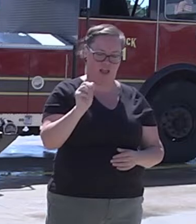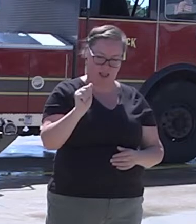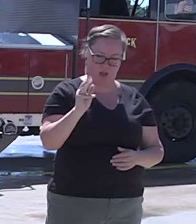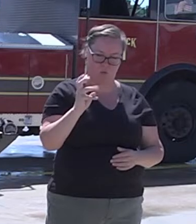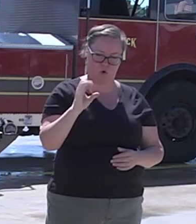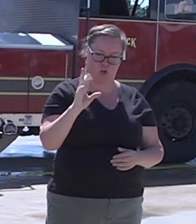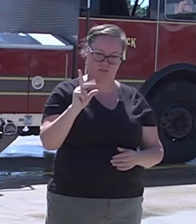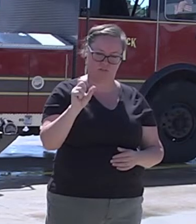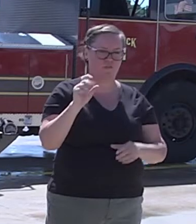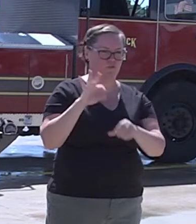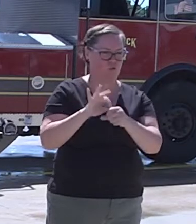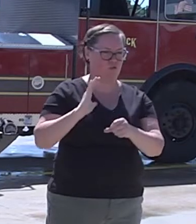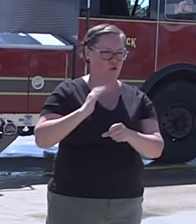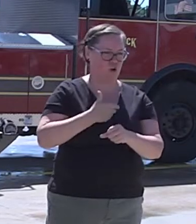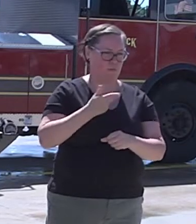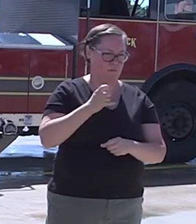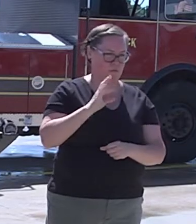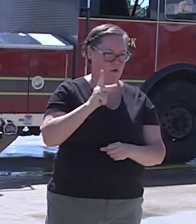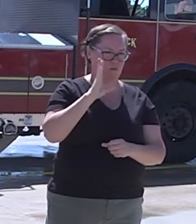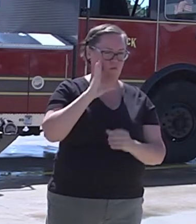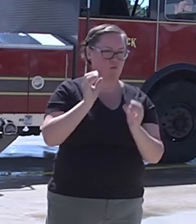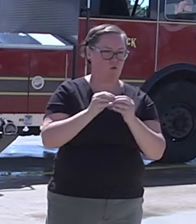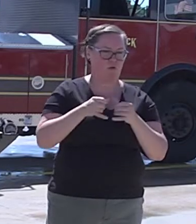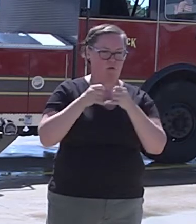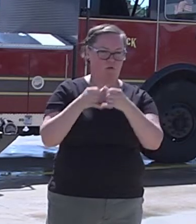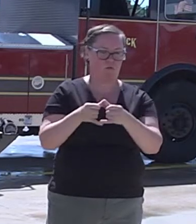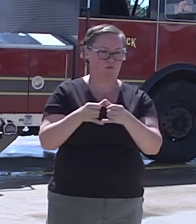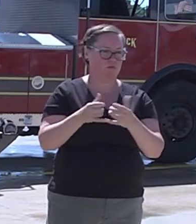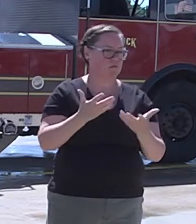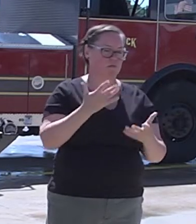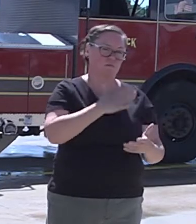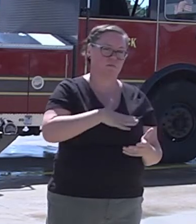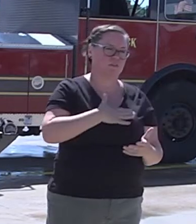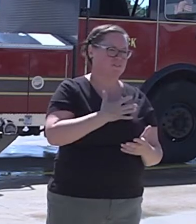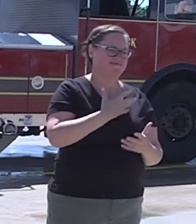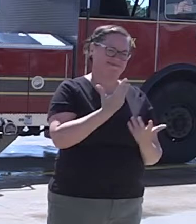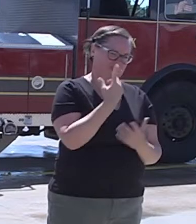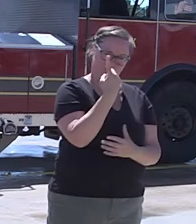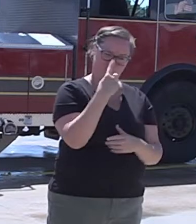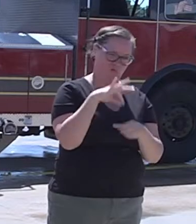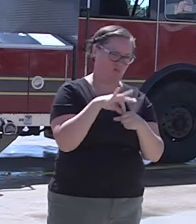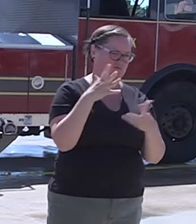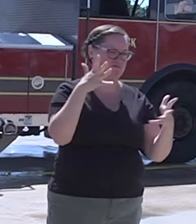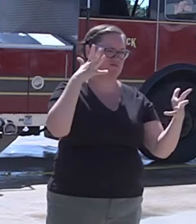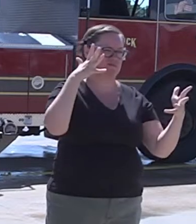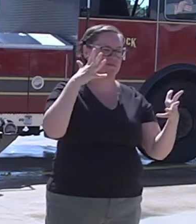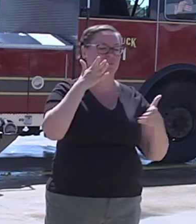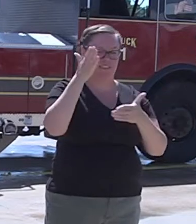People's Choice Awards you can only vote for one uh one time and it voting ends on July 2nd at M